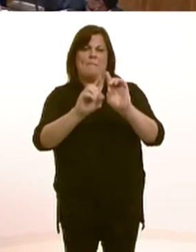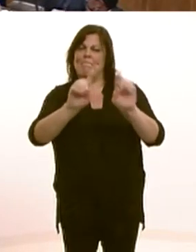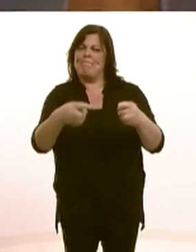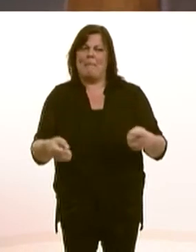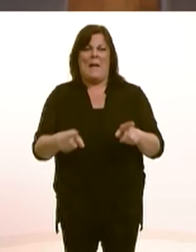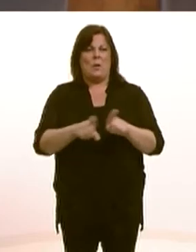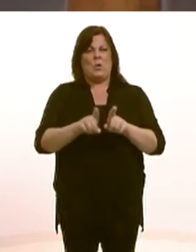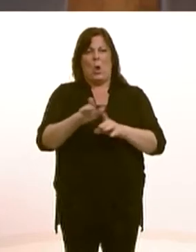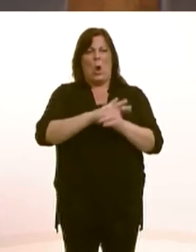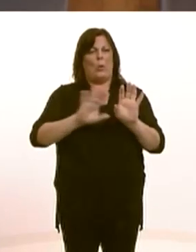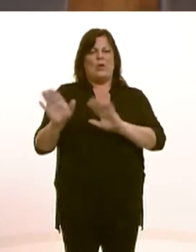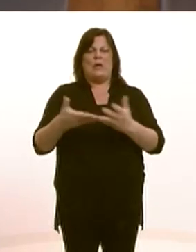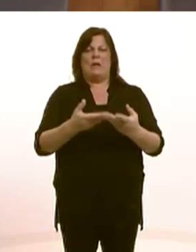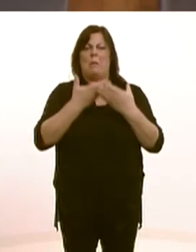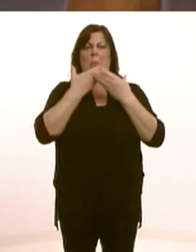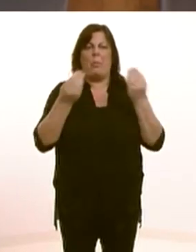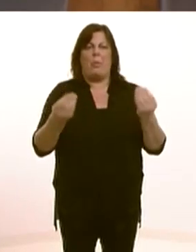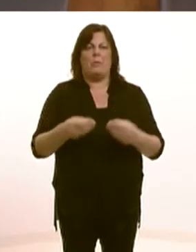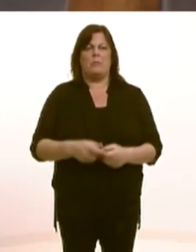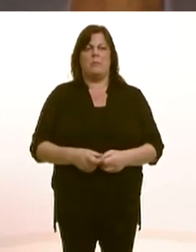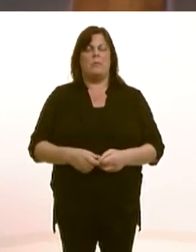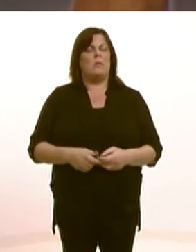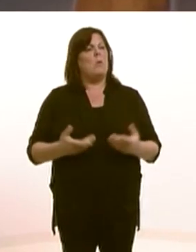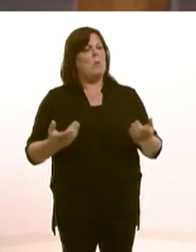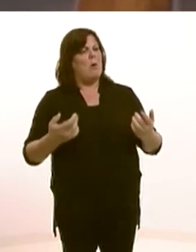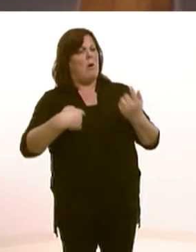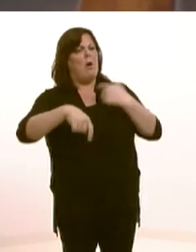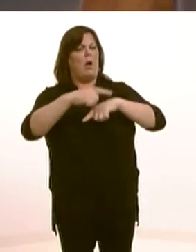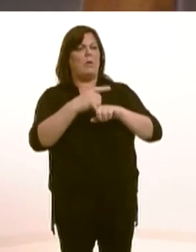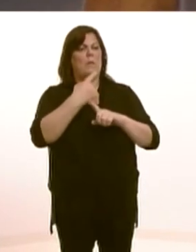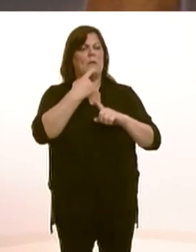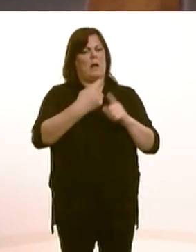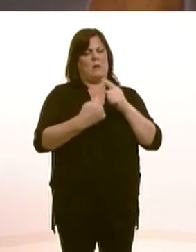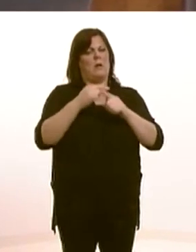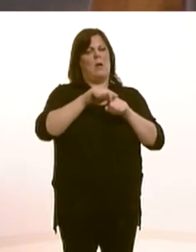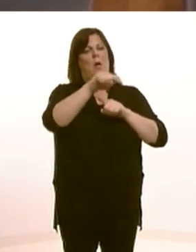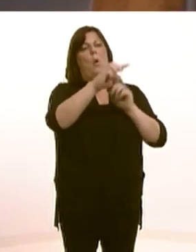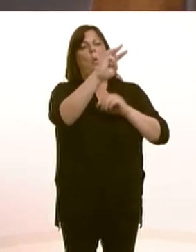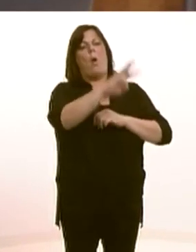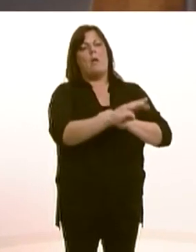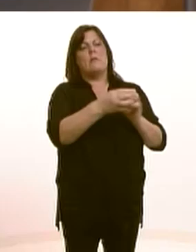Carwyn Jones: As weíve done elsewhere in Wales, thereíll be occasions when practices are taken over by the health board, and they will improve the service quite often.